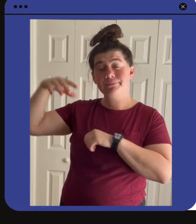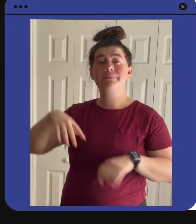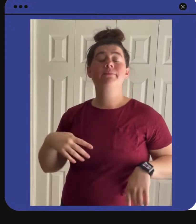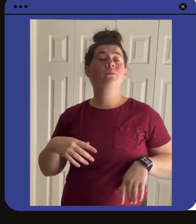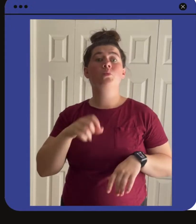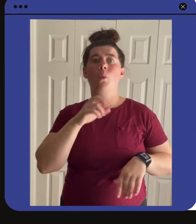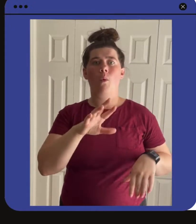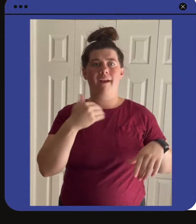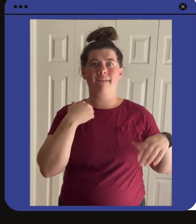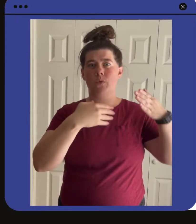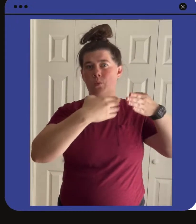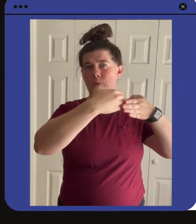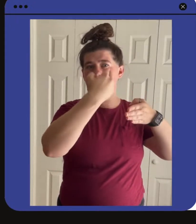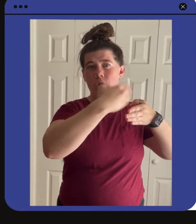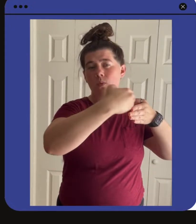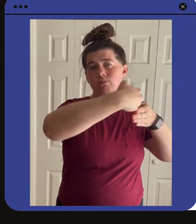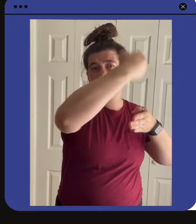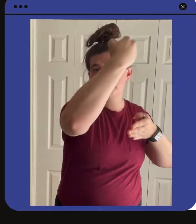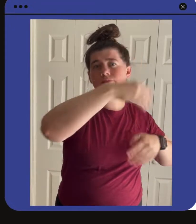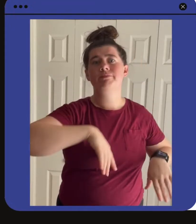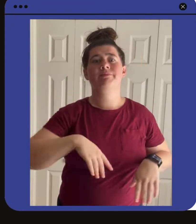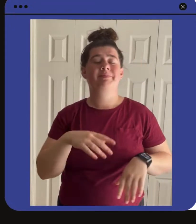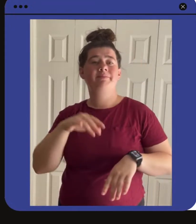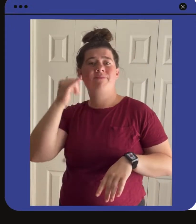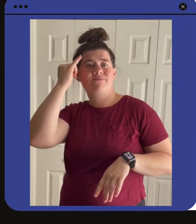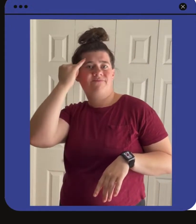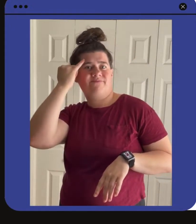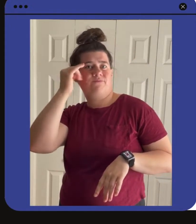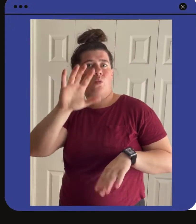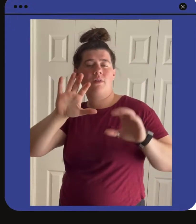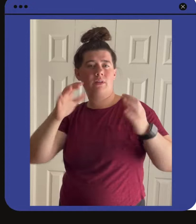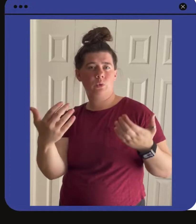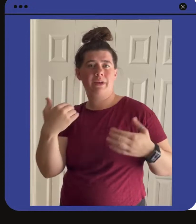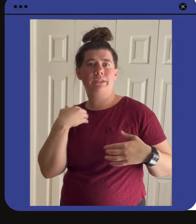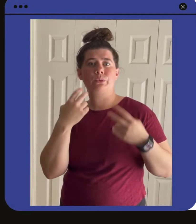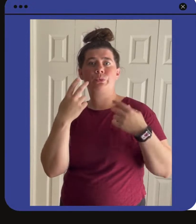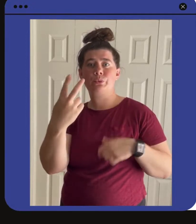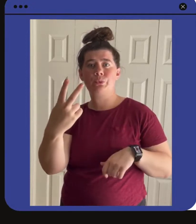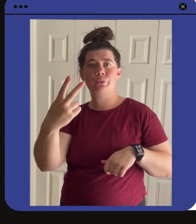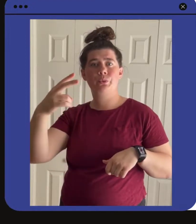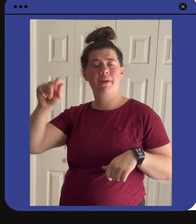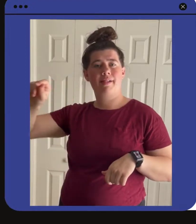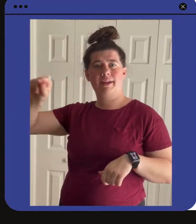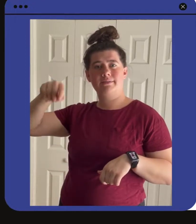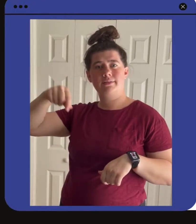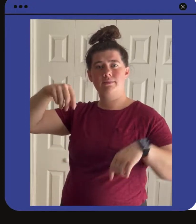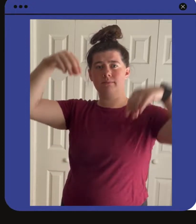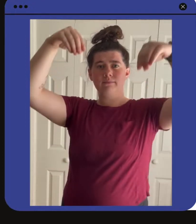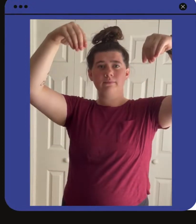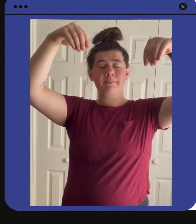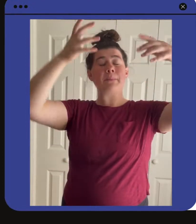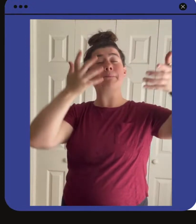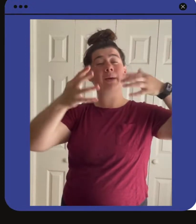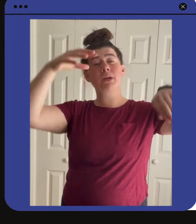can leave on or have windows with blinds that you can open. Or if your classroom has two light switches, maybe consider